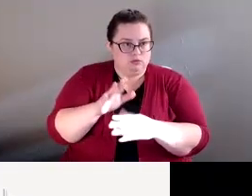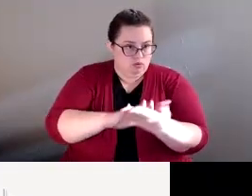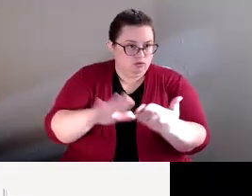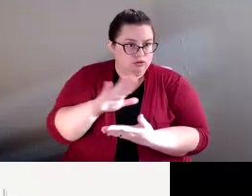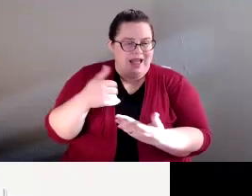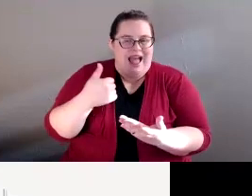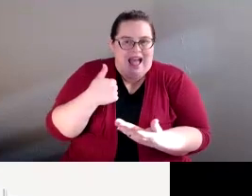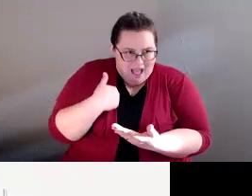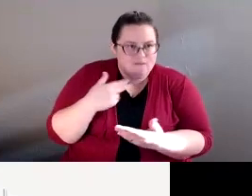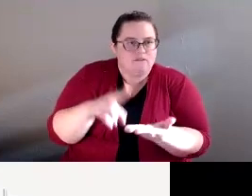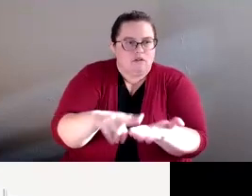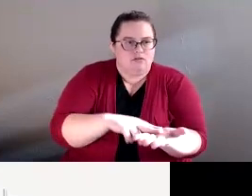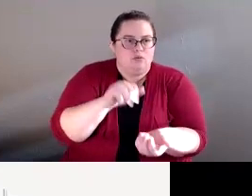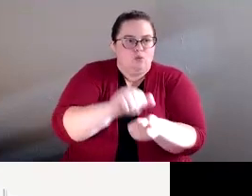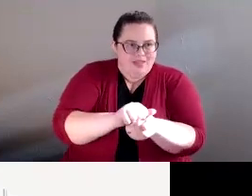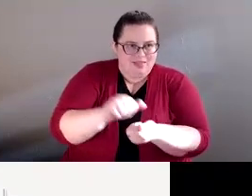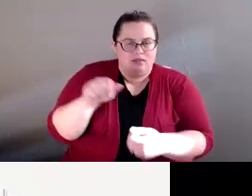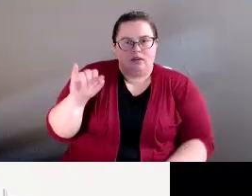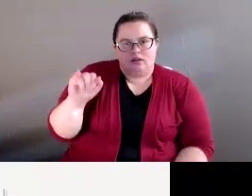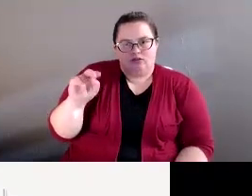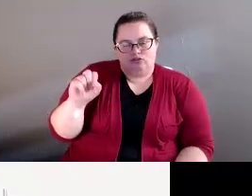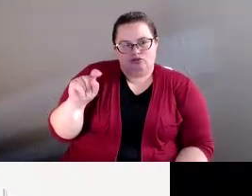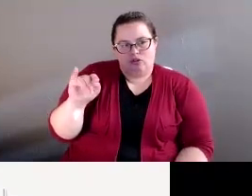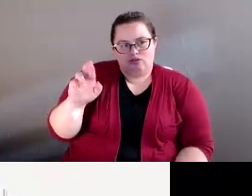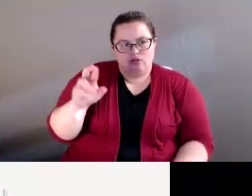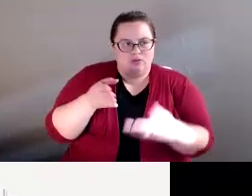which allows all of us, to use Canvas for free.